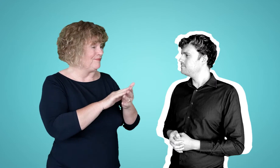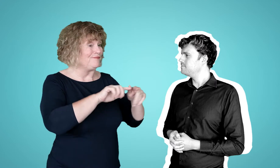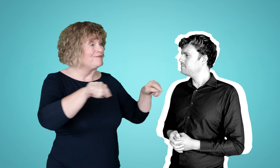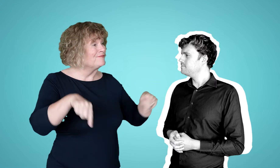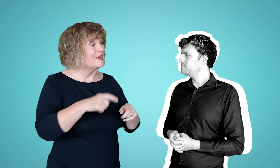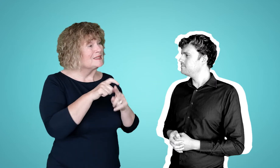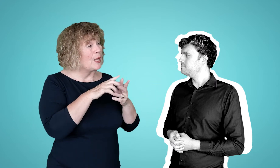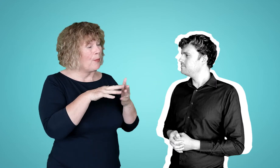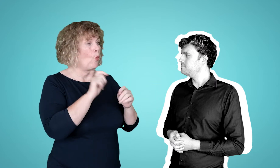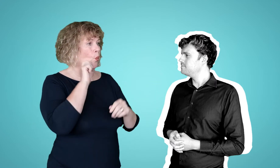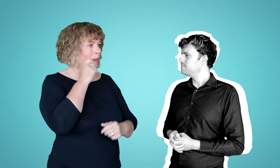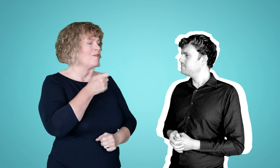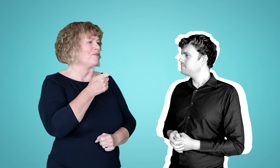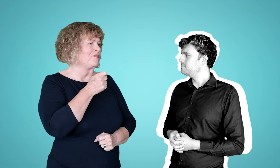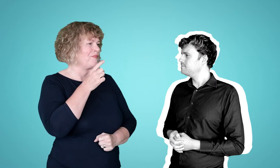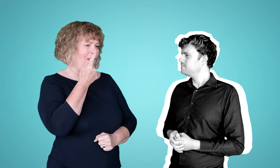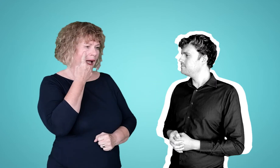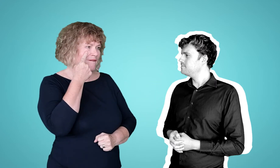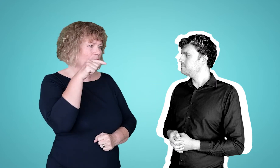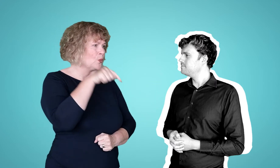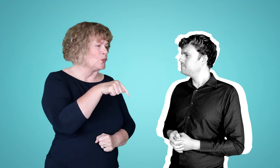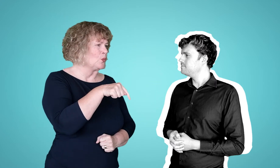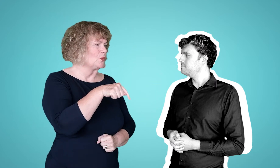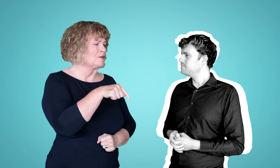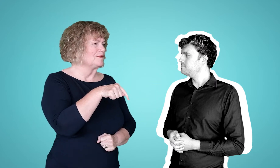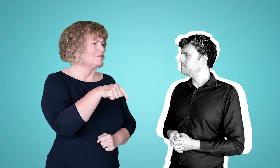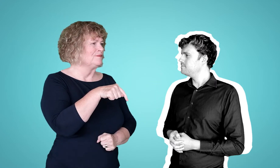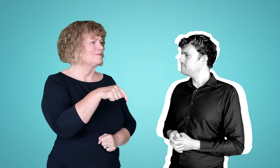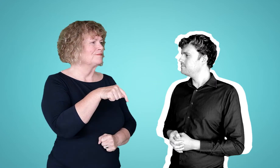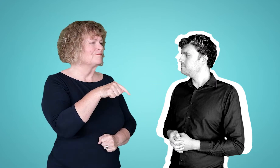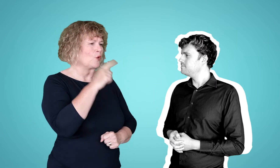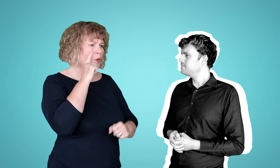means DWP will look at